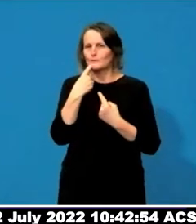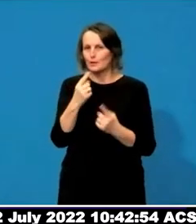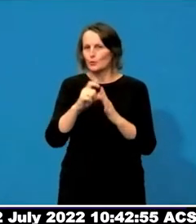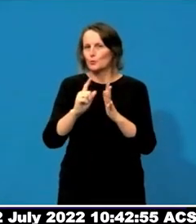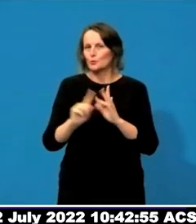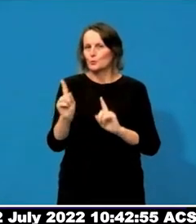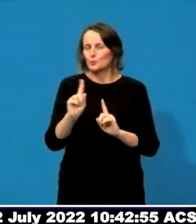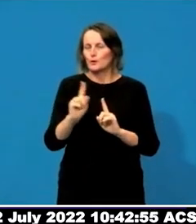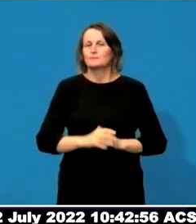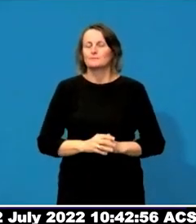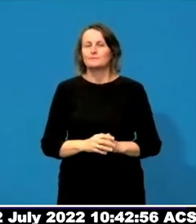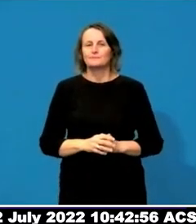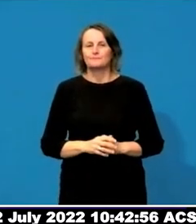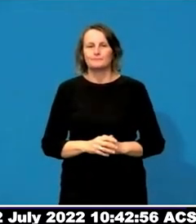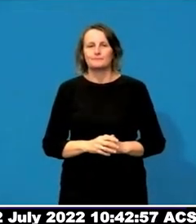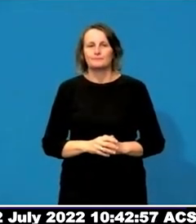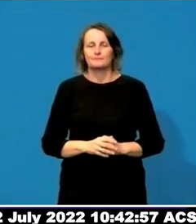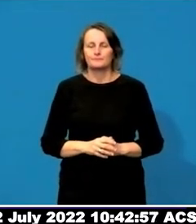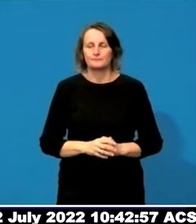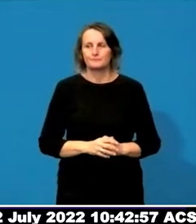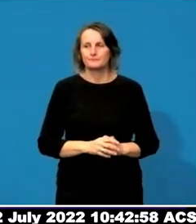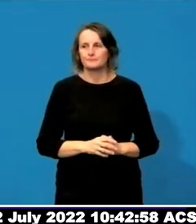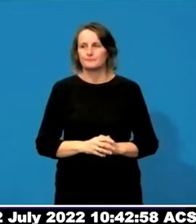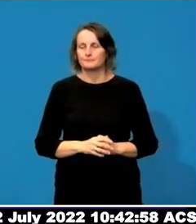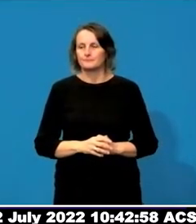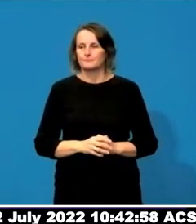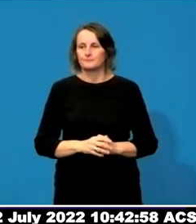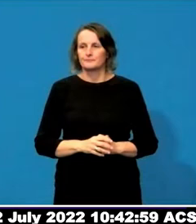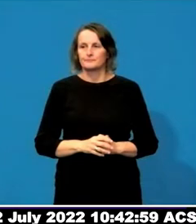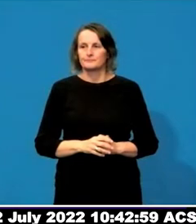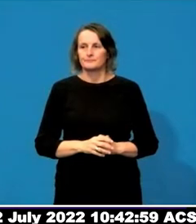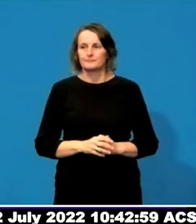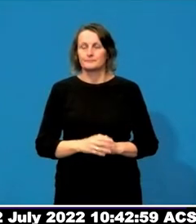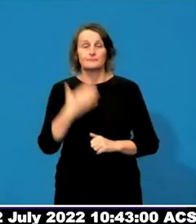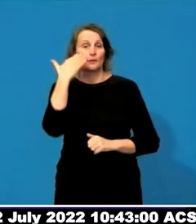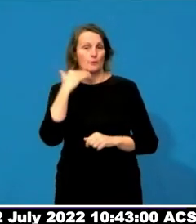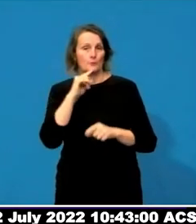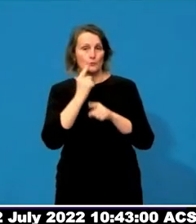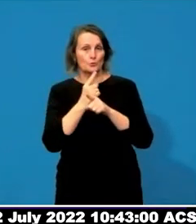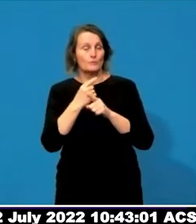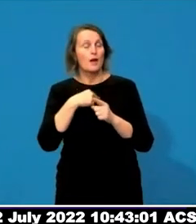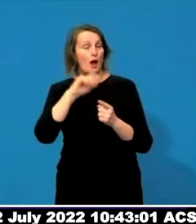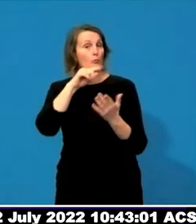She will administer the affirmation to you. Thank you. I will read you the affirmation.